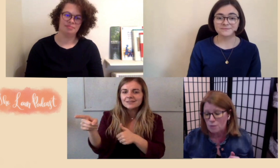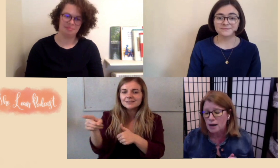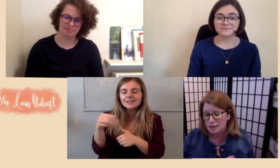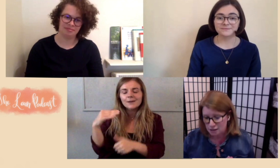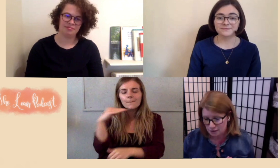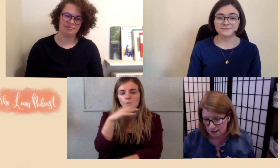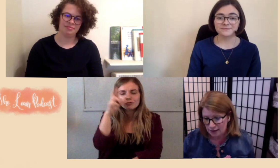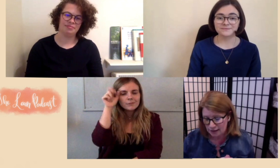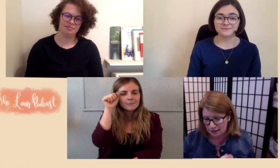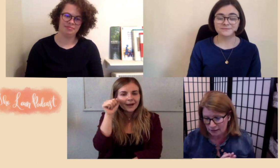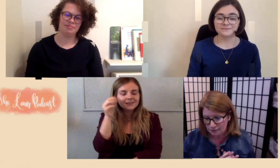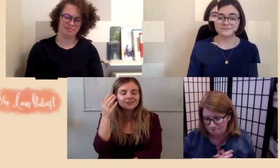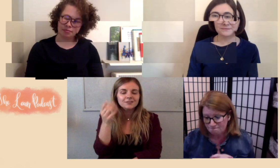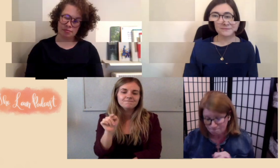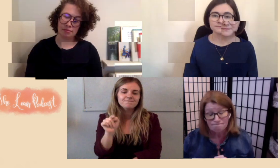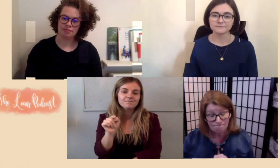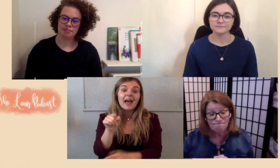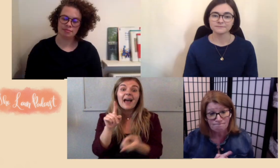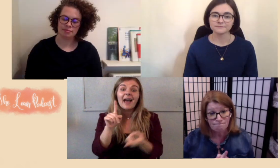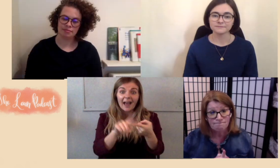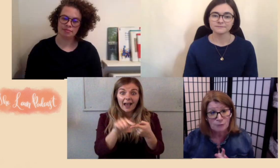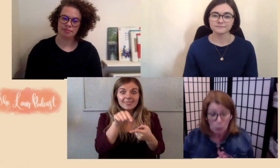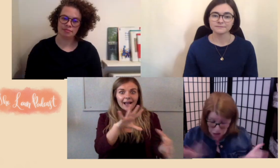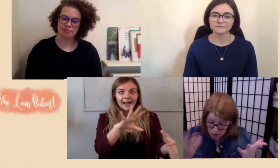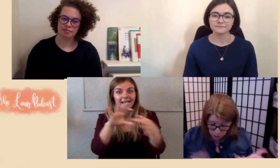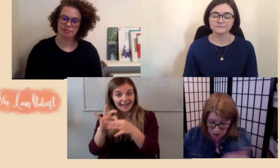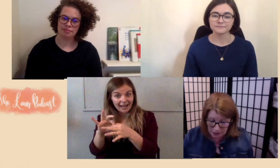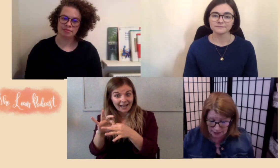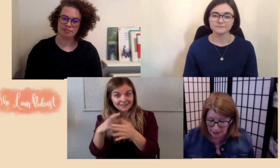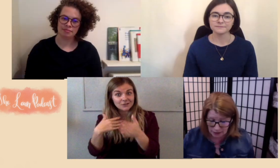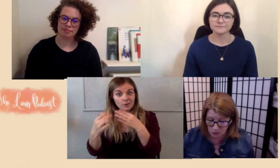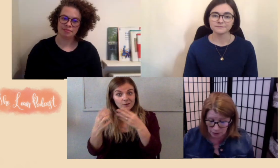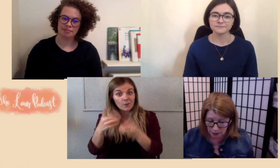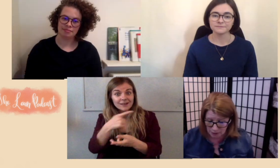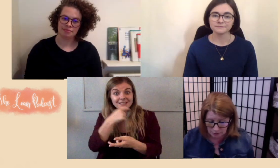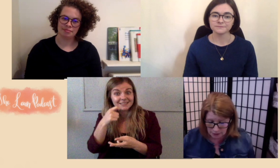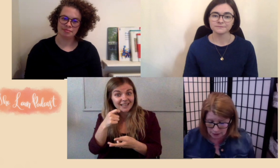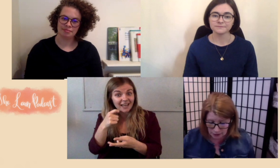Self care, while certainly I believe in baths,